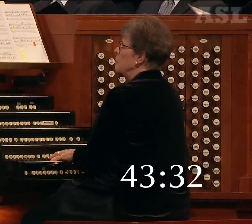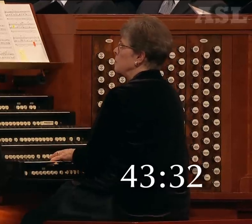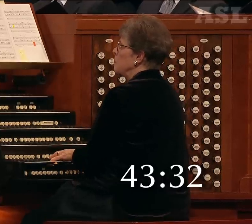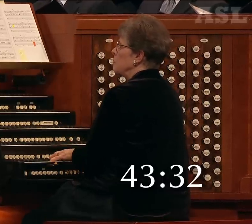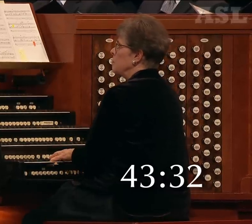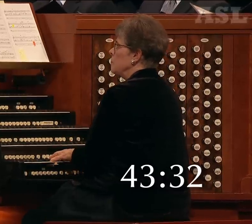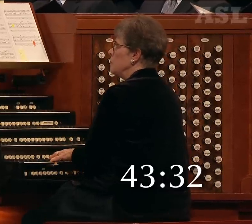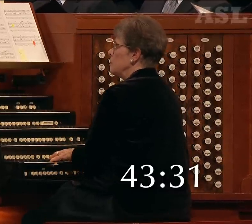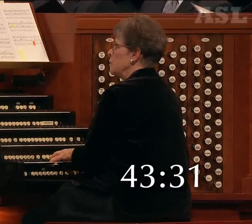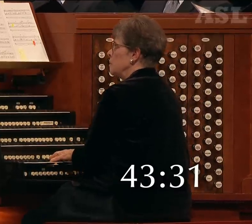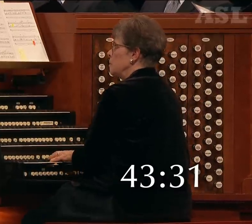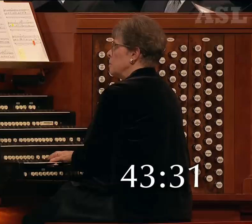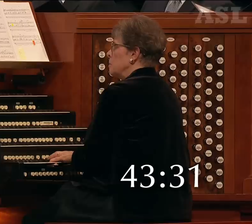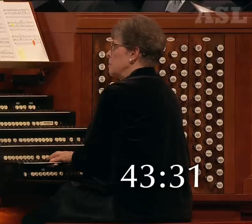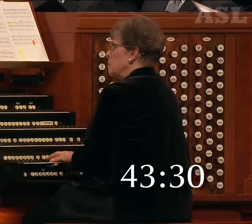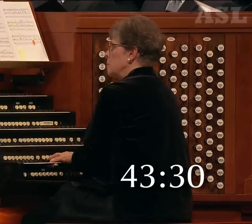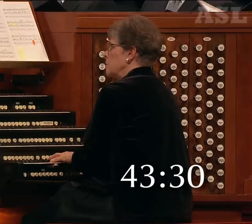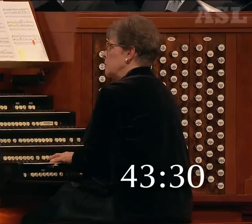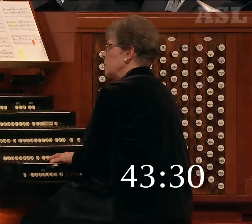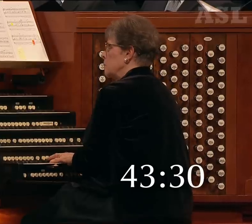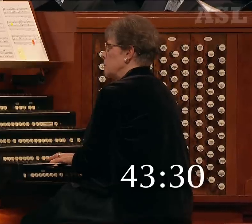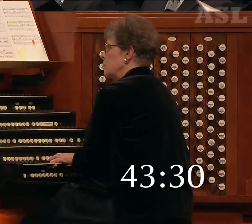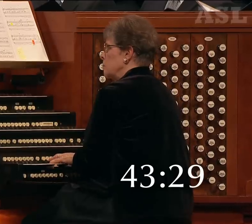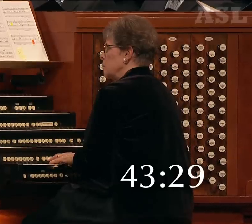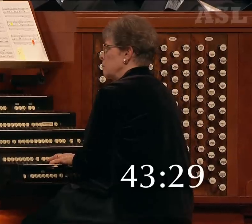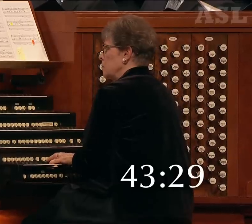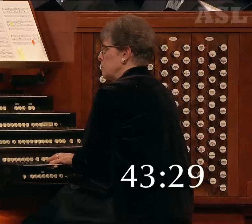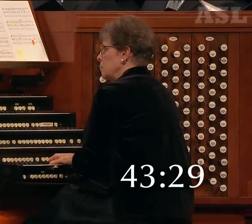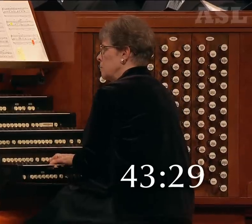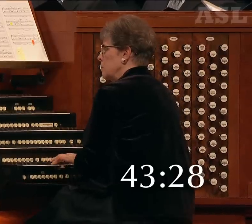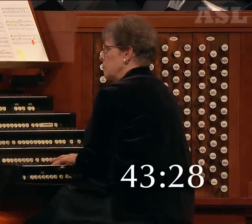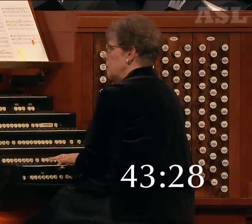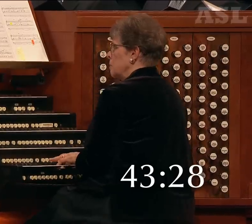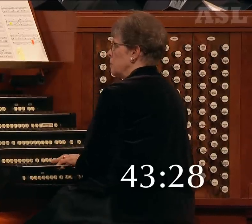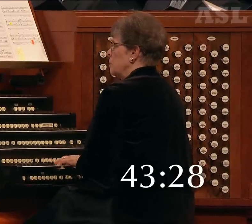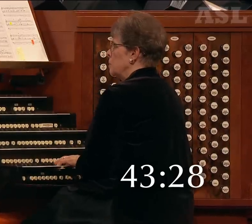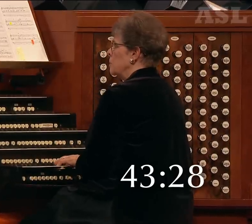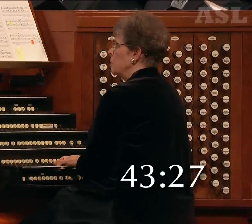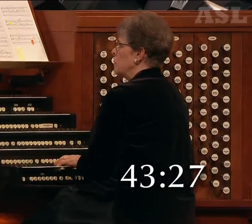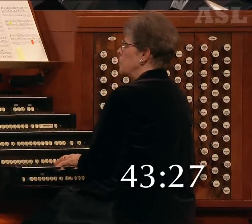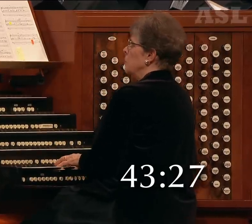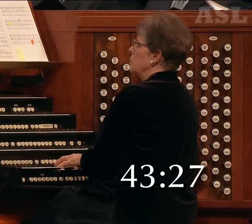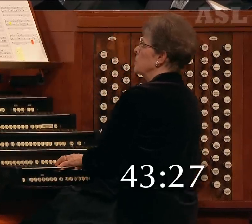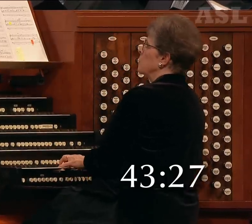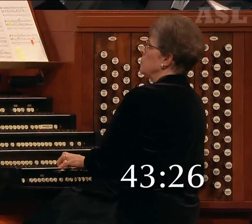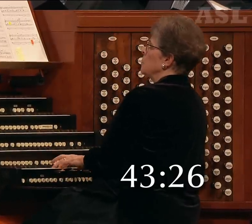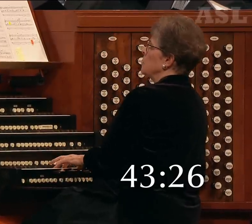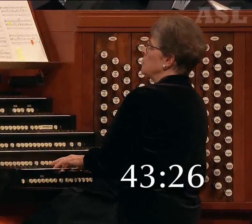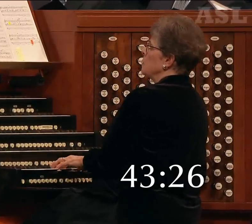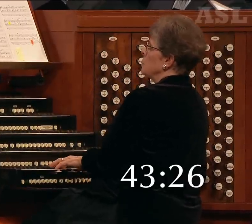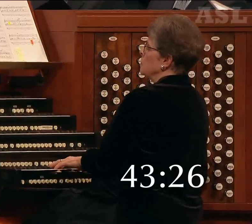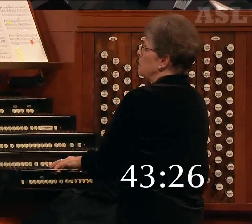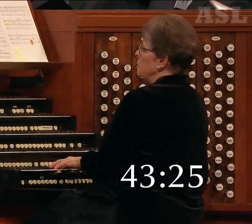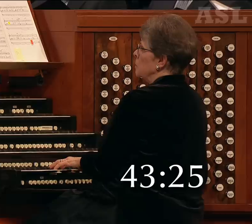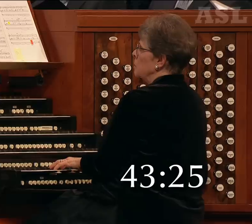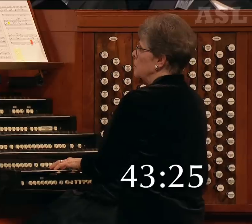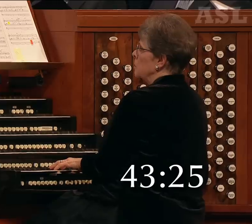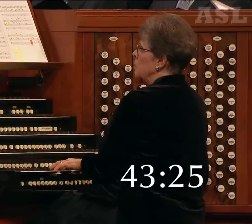THIS IS THE ENGLISH CLOSED CAPTION CHANNEL OF THE CHURCH OF JESUS CHRIST OF LATTER-DAY SAINTS.